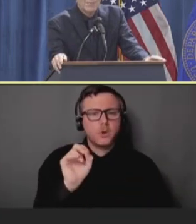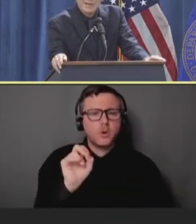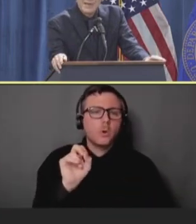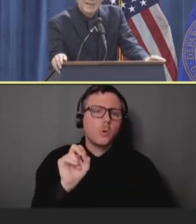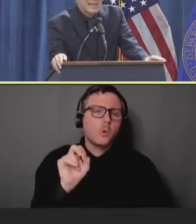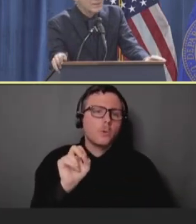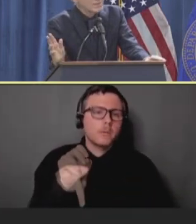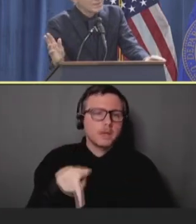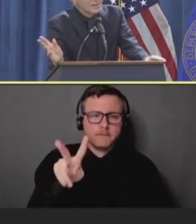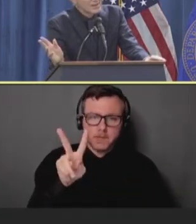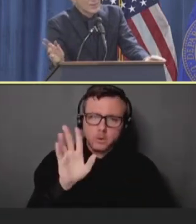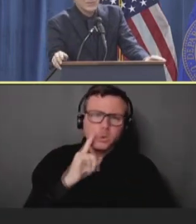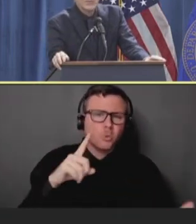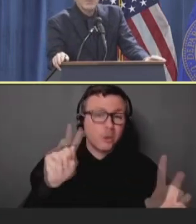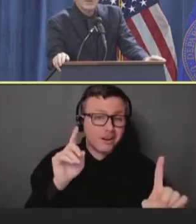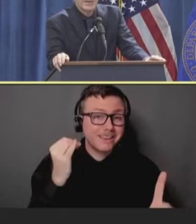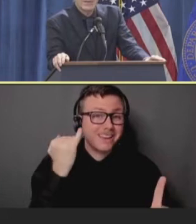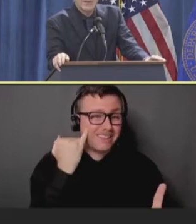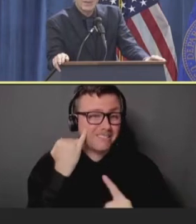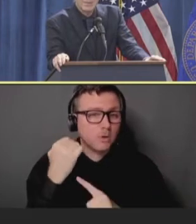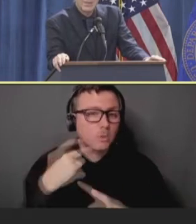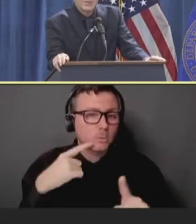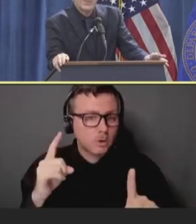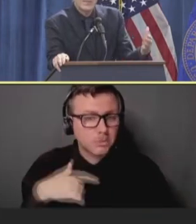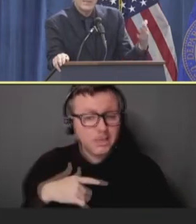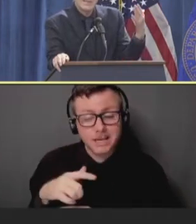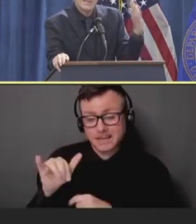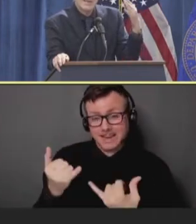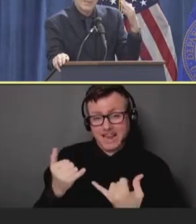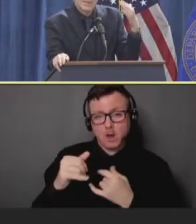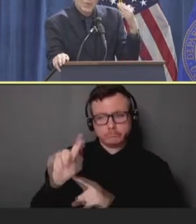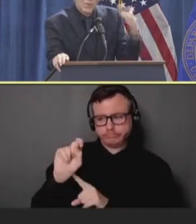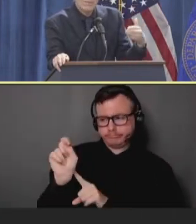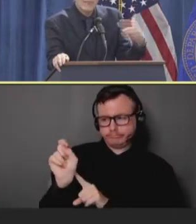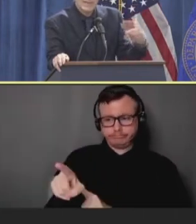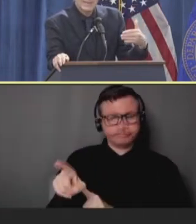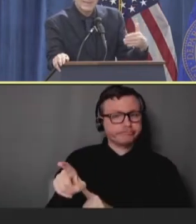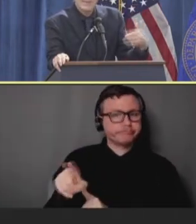But again, there's this question mark here, because we've seen that the oral vaccine doesn't